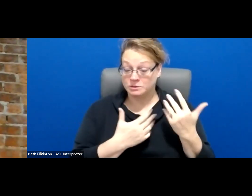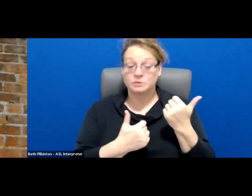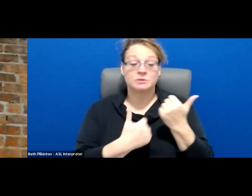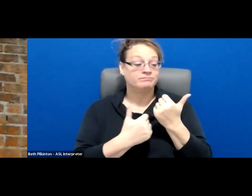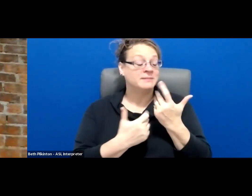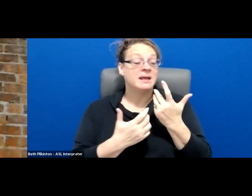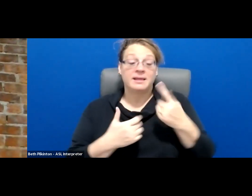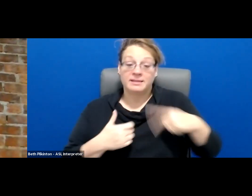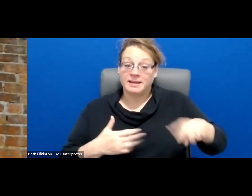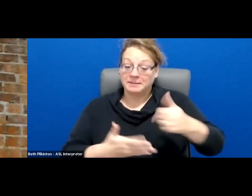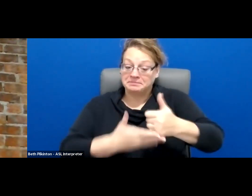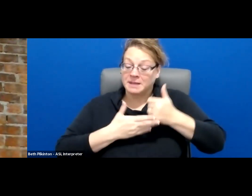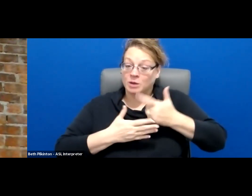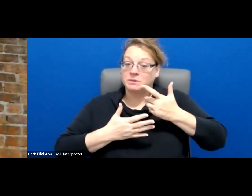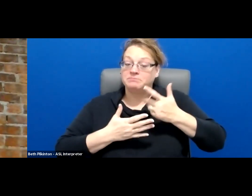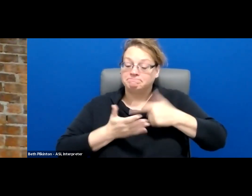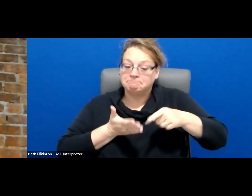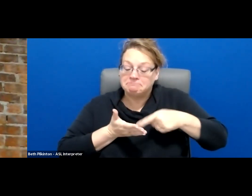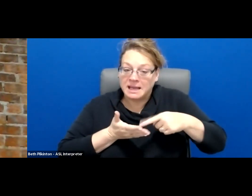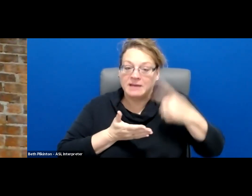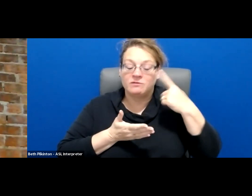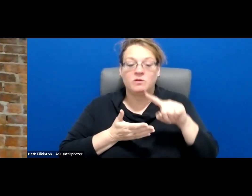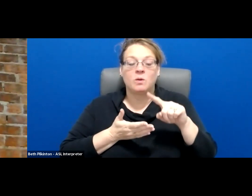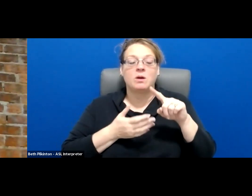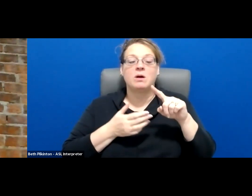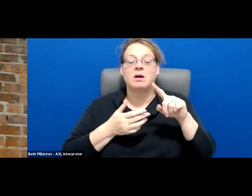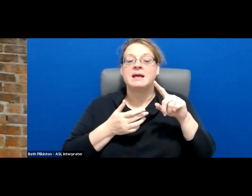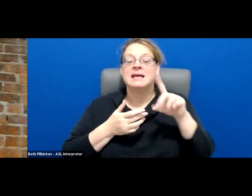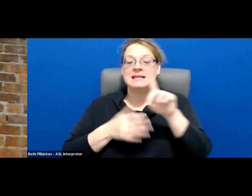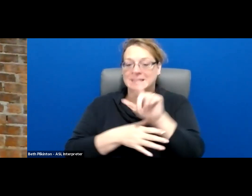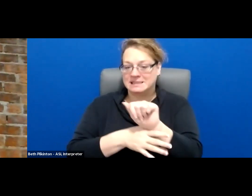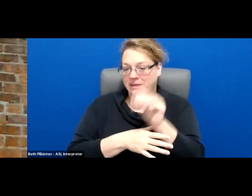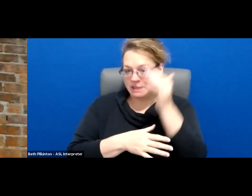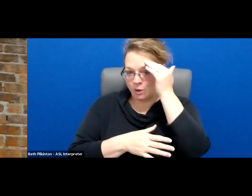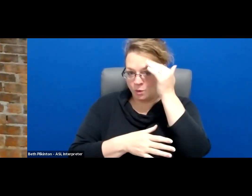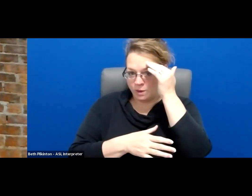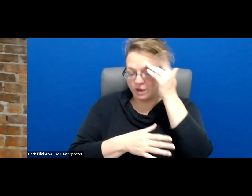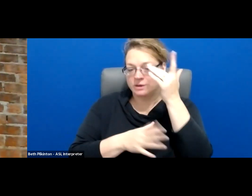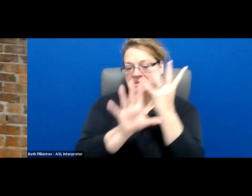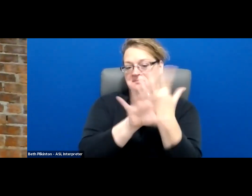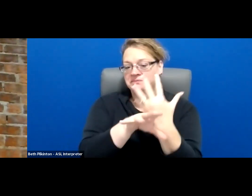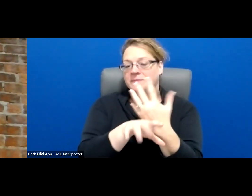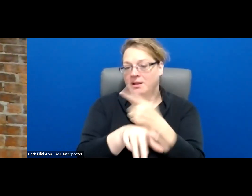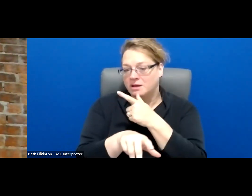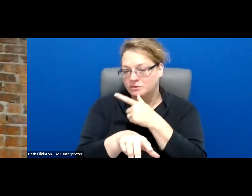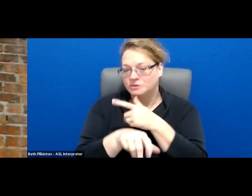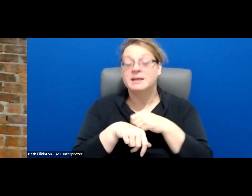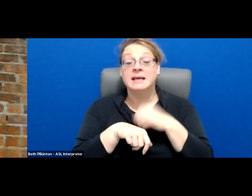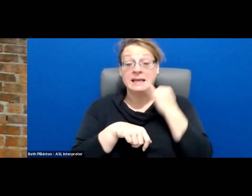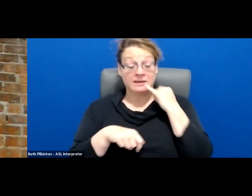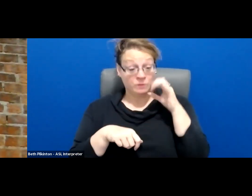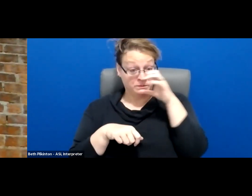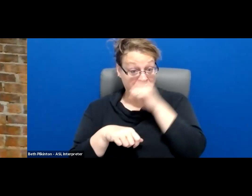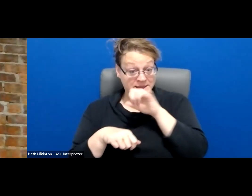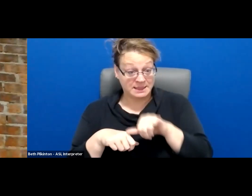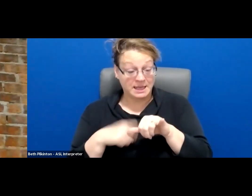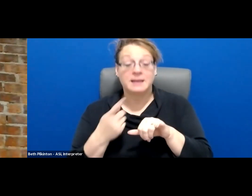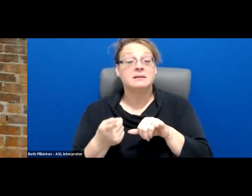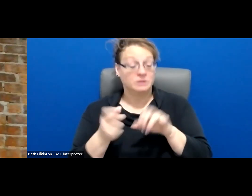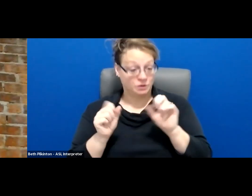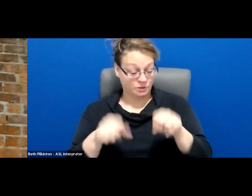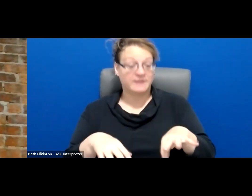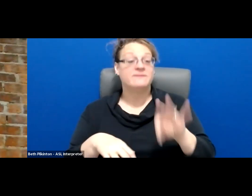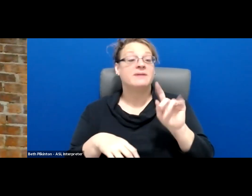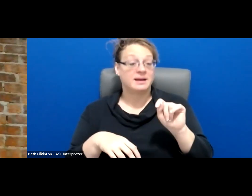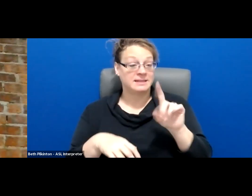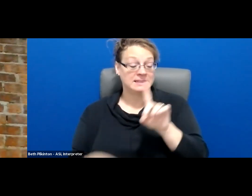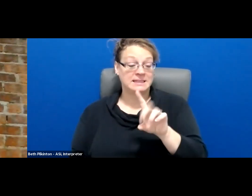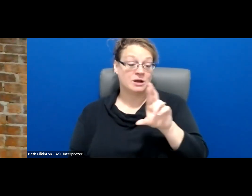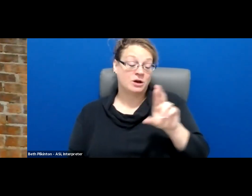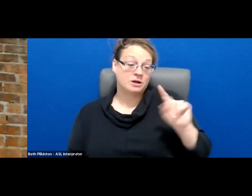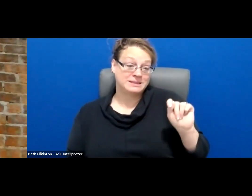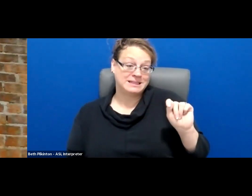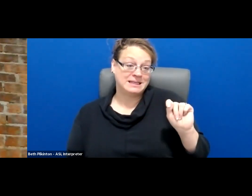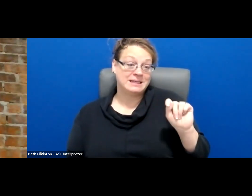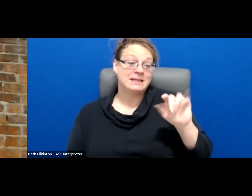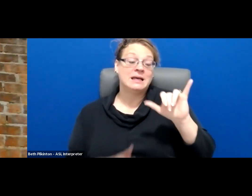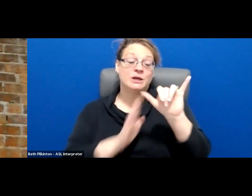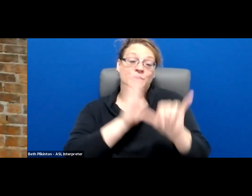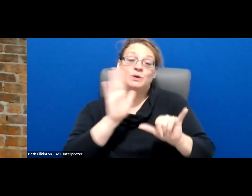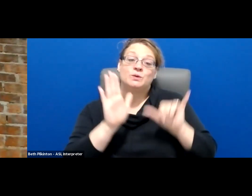the Tennessee Department of mental health and substance abuse services, and the Tennessee disability coalition, Bekaert, Dell technologies